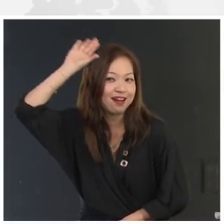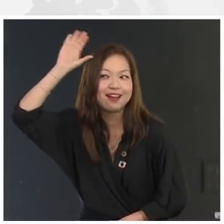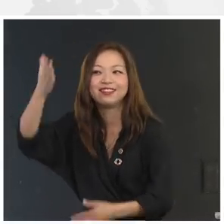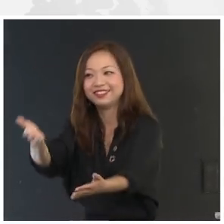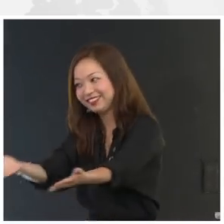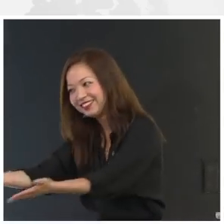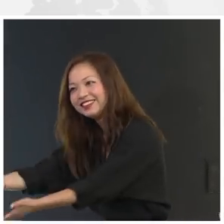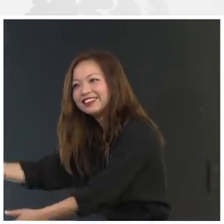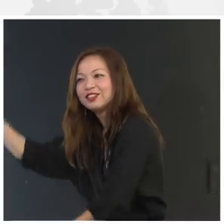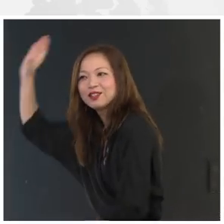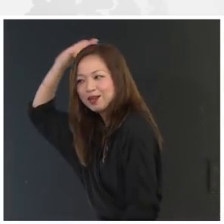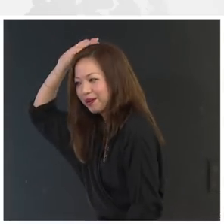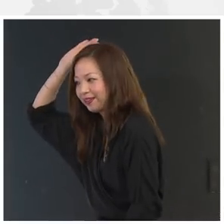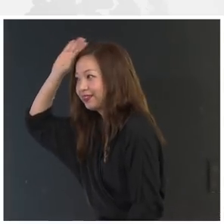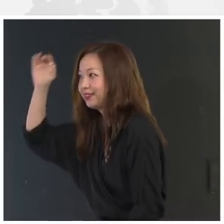First, we have Afghanistan.